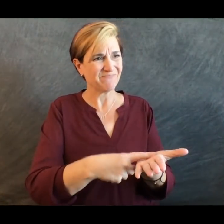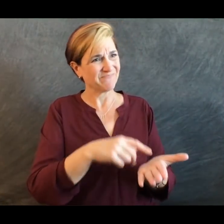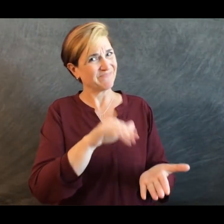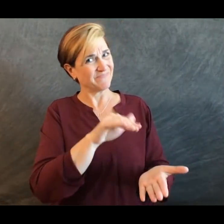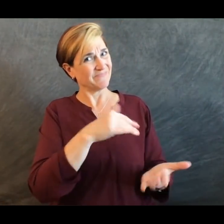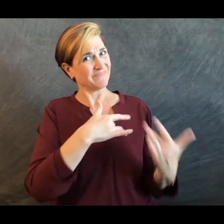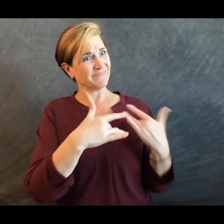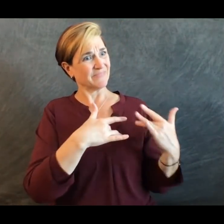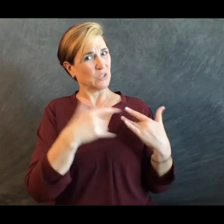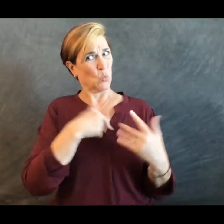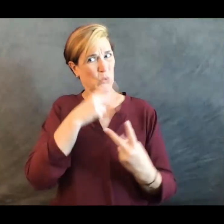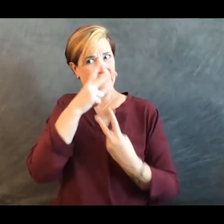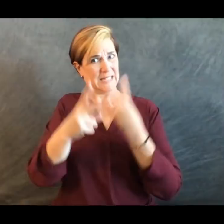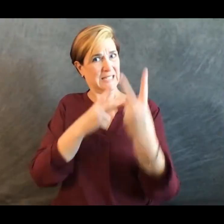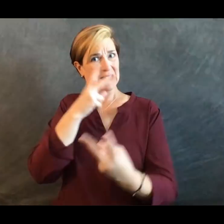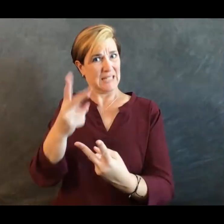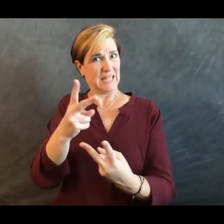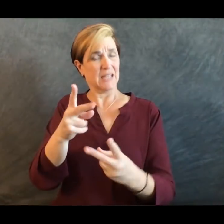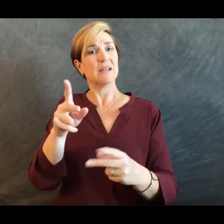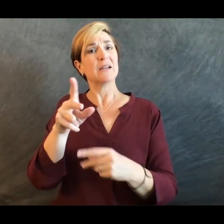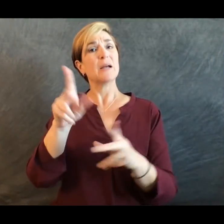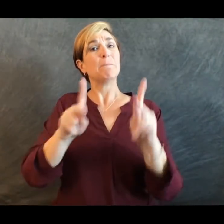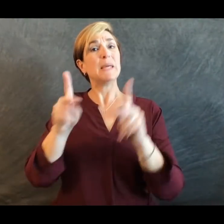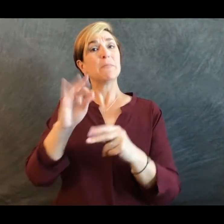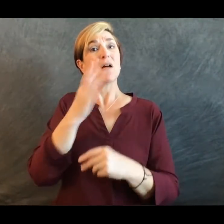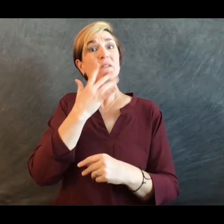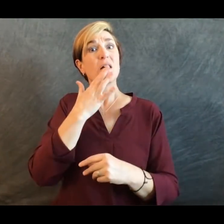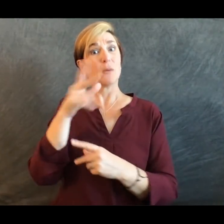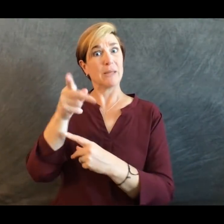color and you've heard the stats in New York City